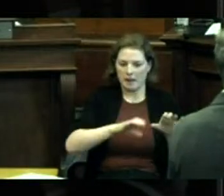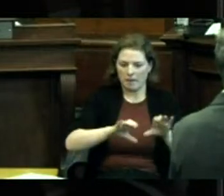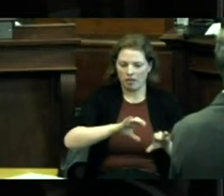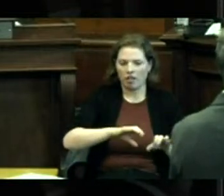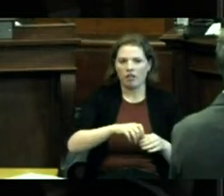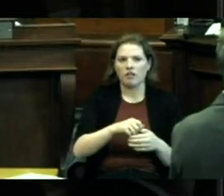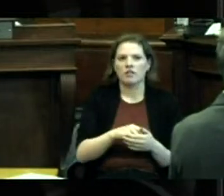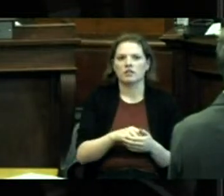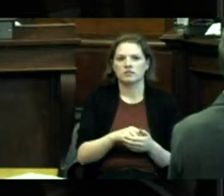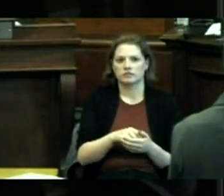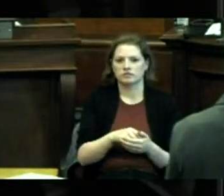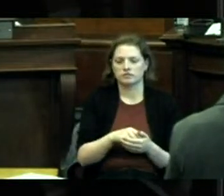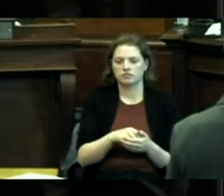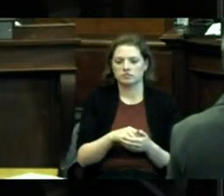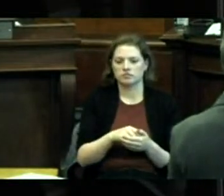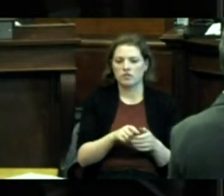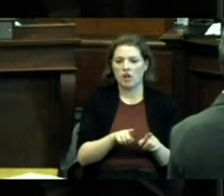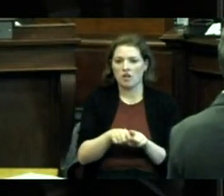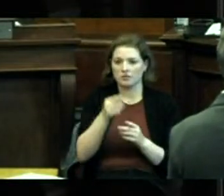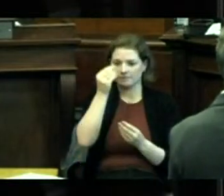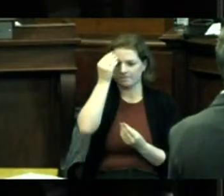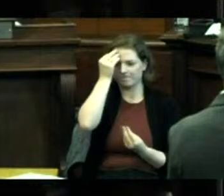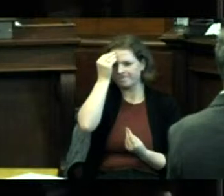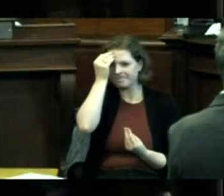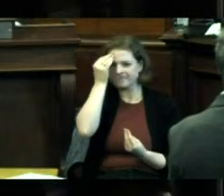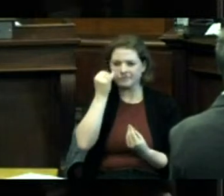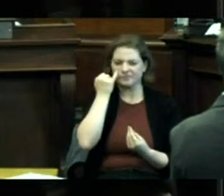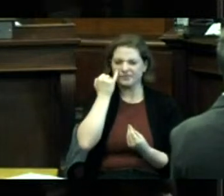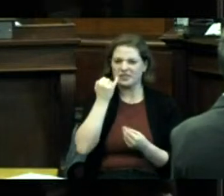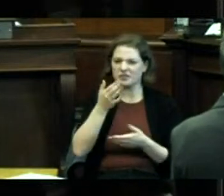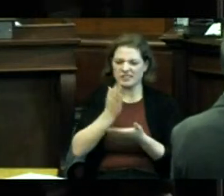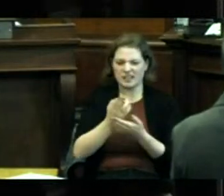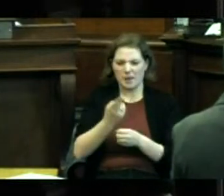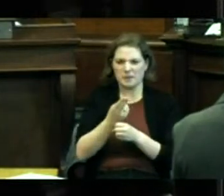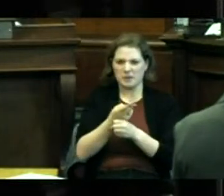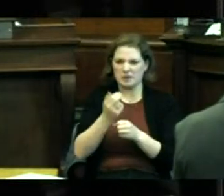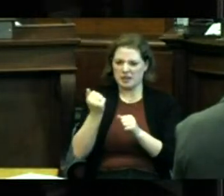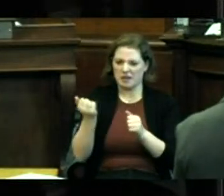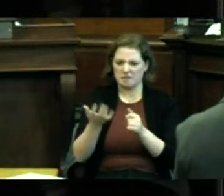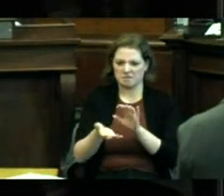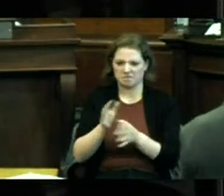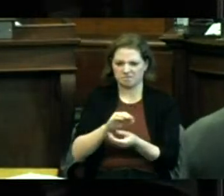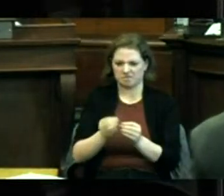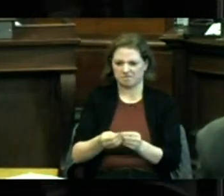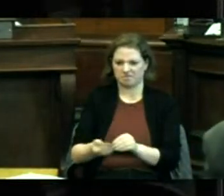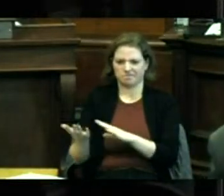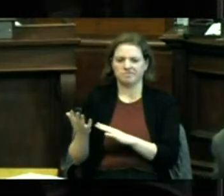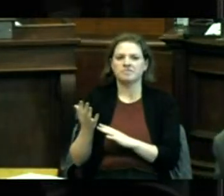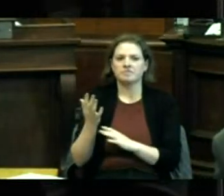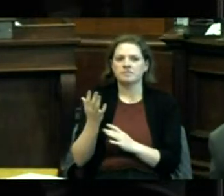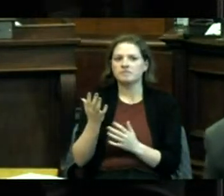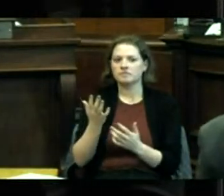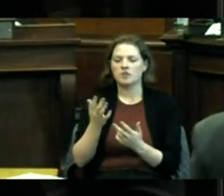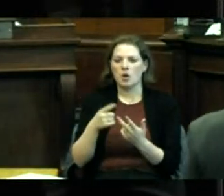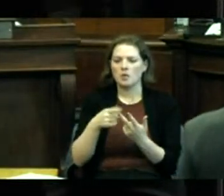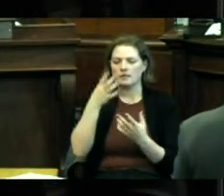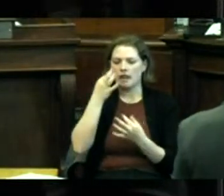potential pathogens. We also considered what it would be like